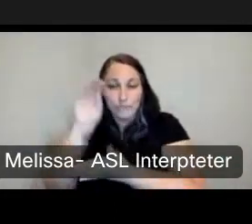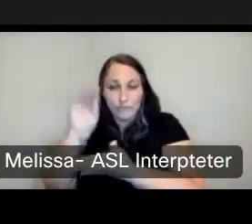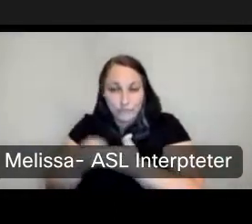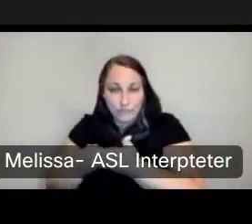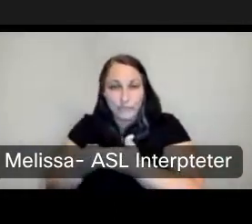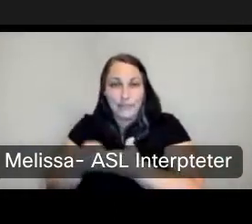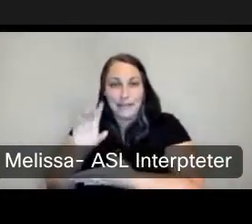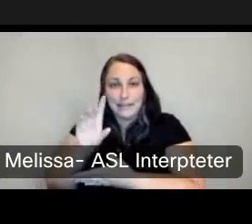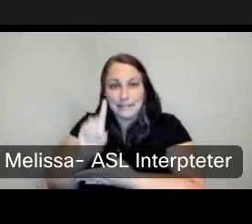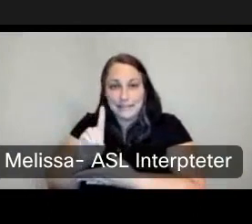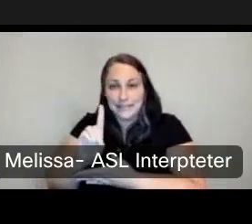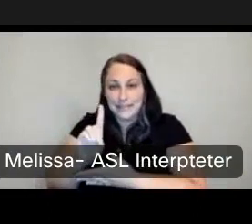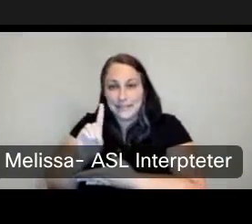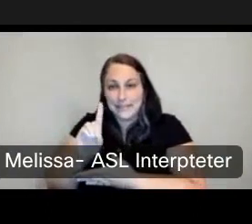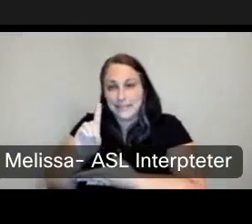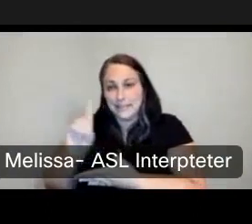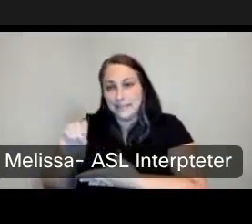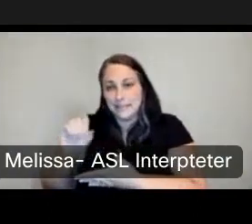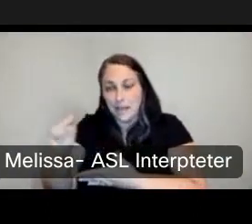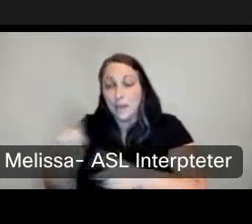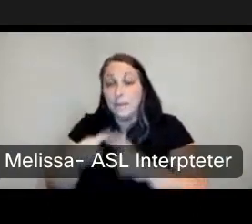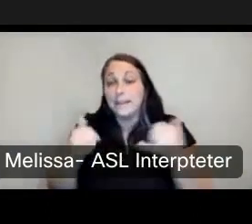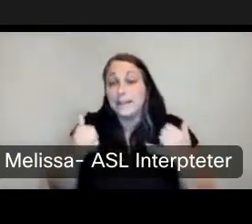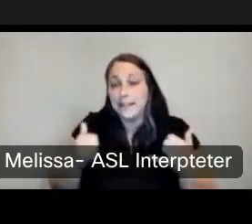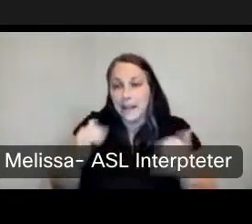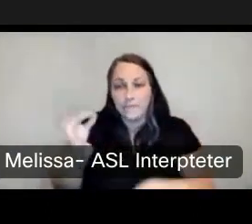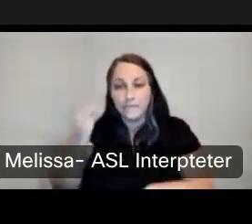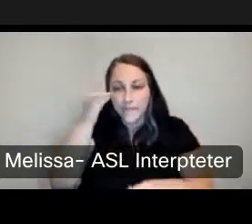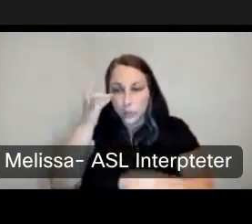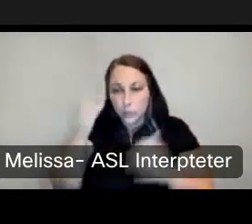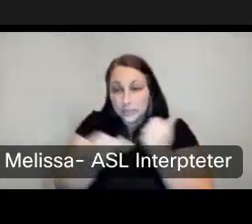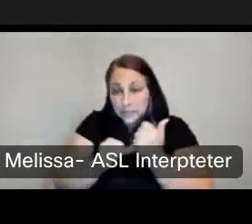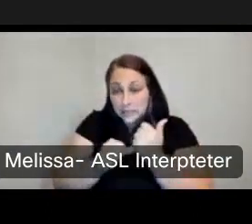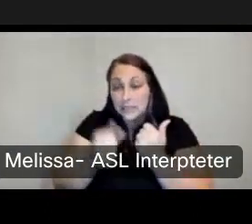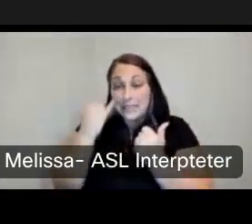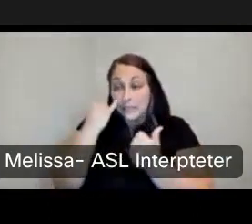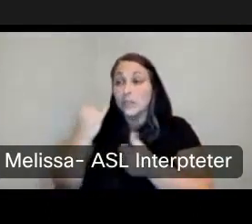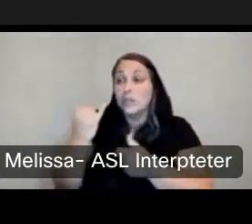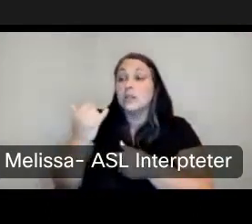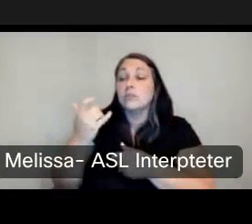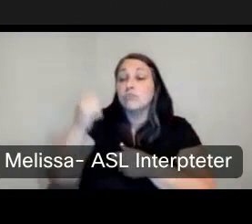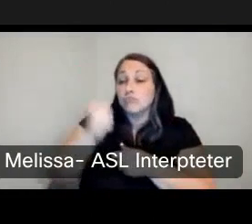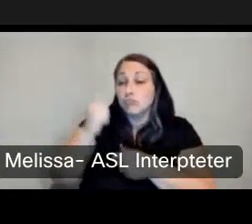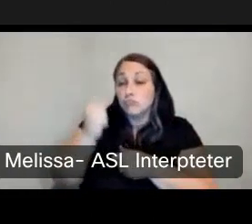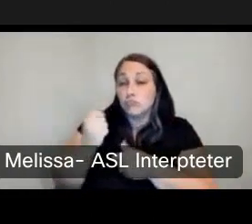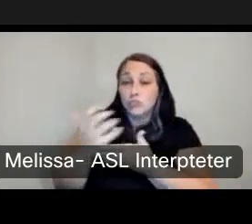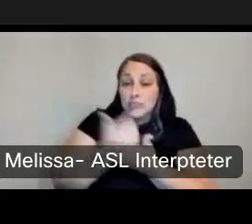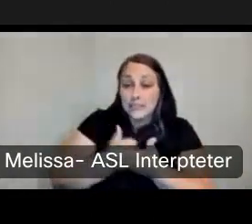um now we as recipients of Federal assistance um and an ongoing programs and activities